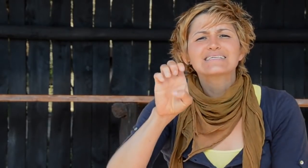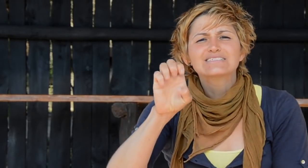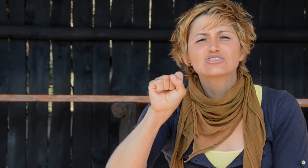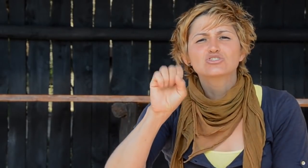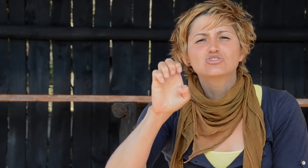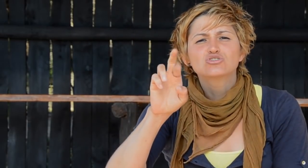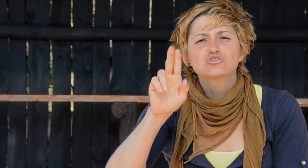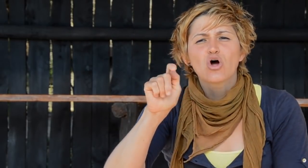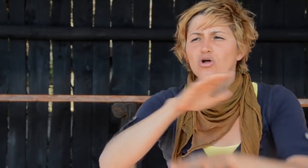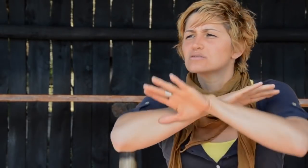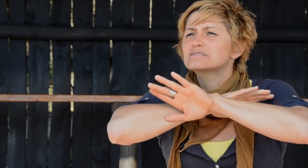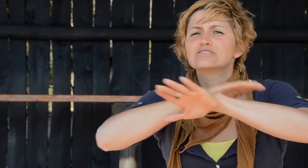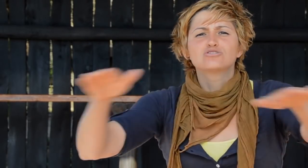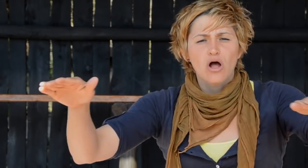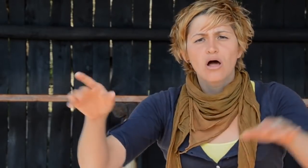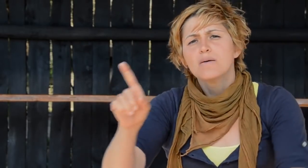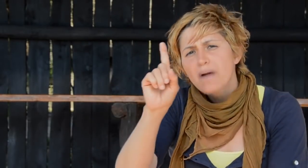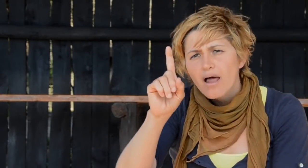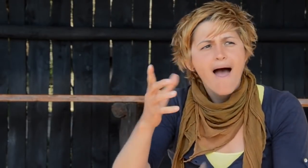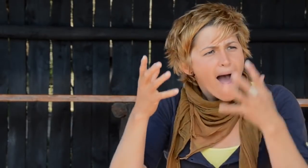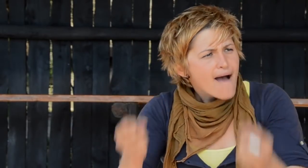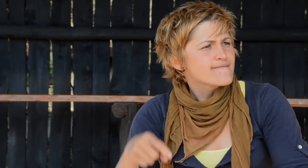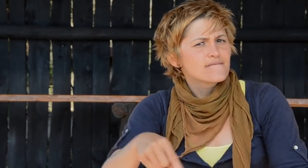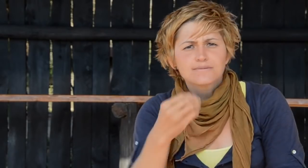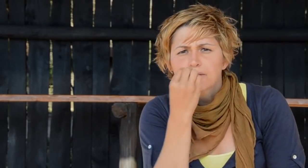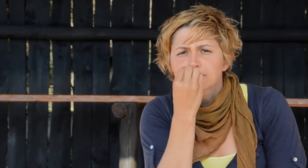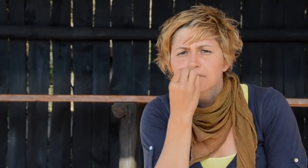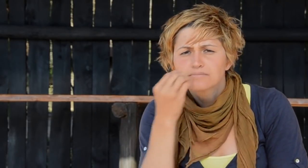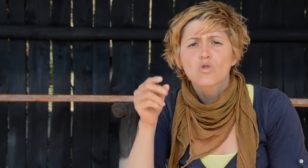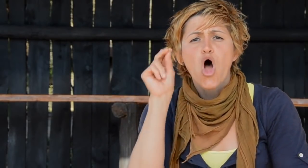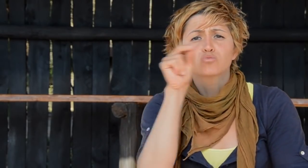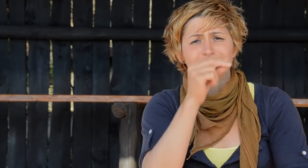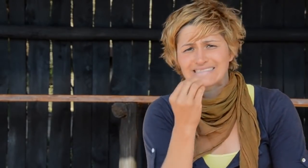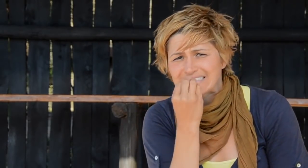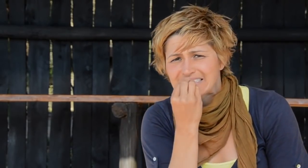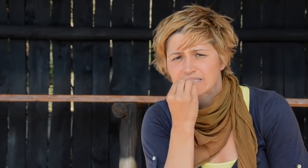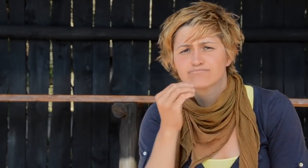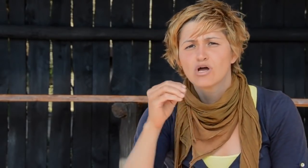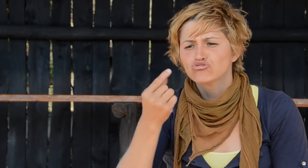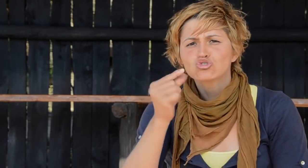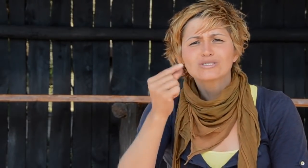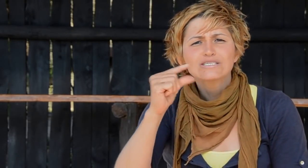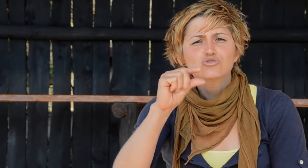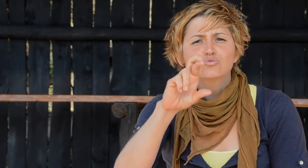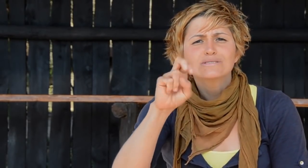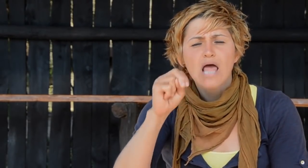The land provides greens to feed the ostriches.